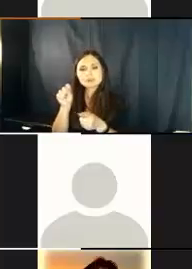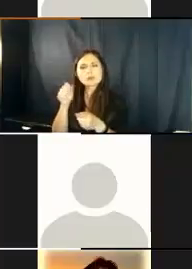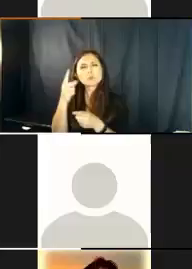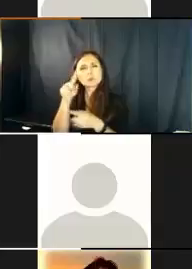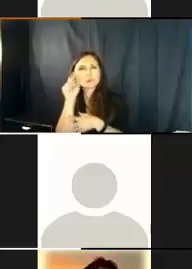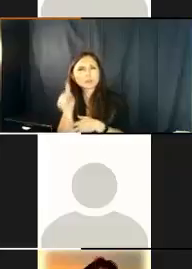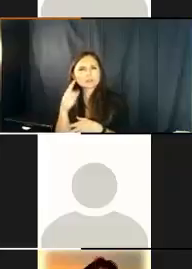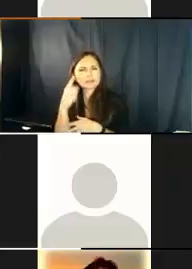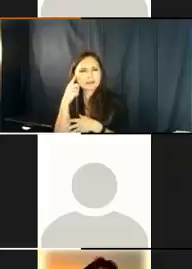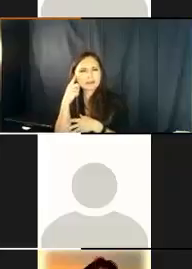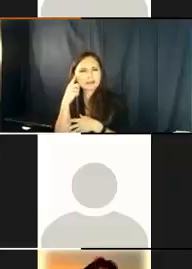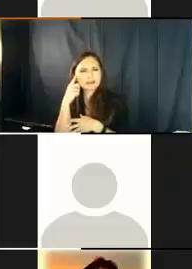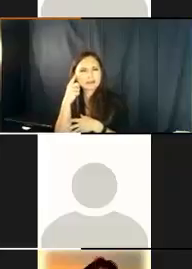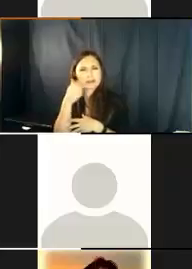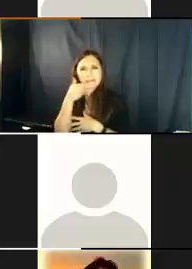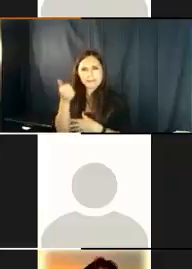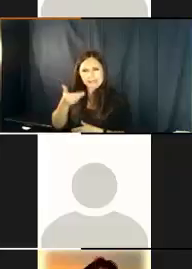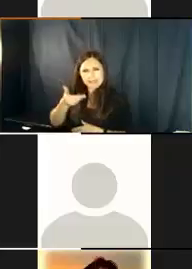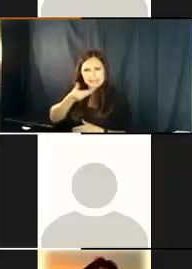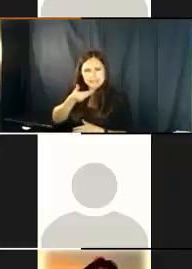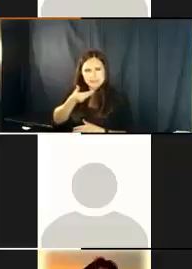Are the best introductory course to learning an authoring tool.